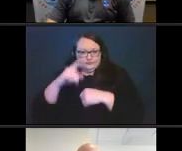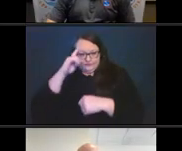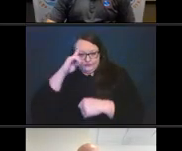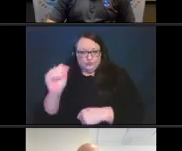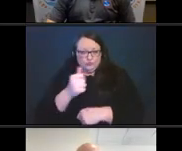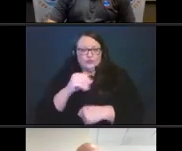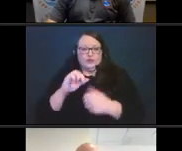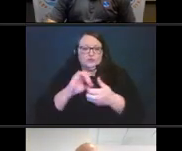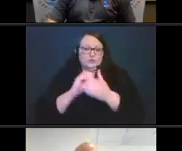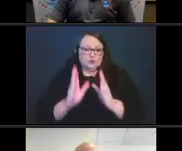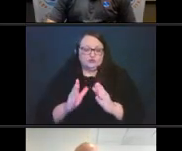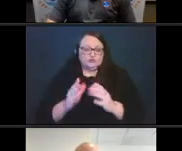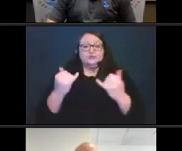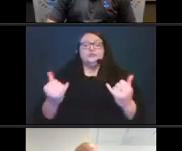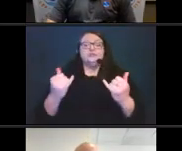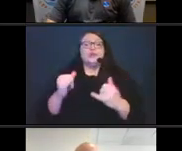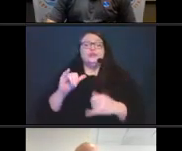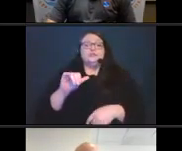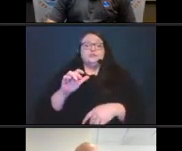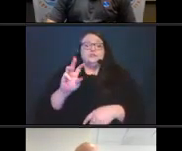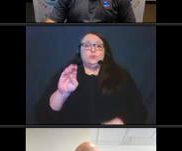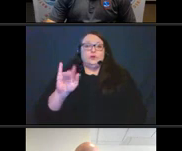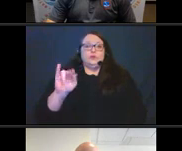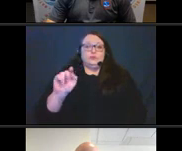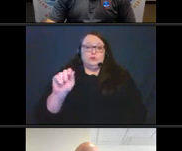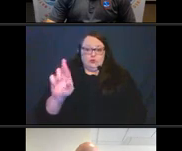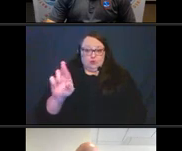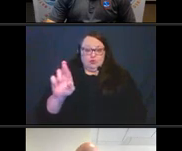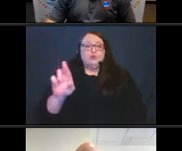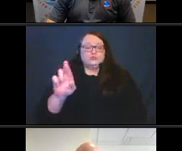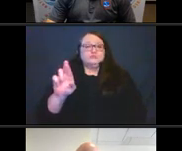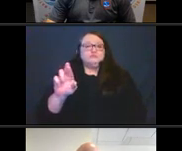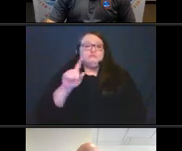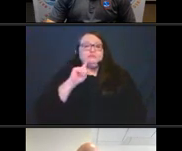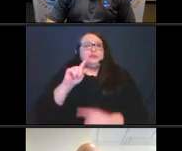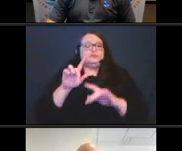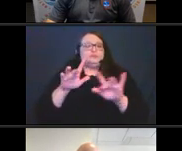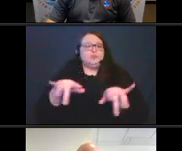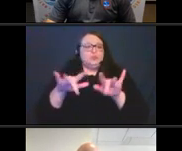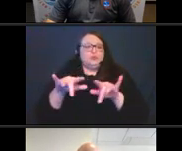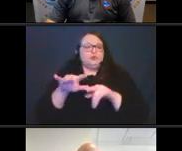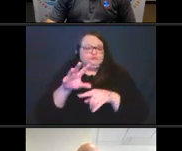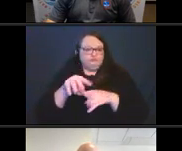Today's webinar is being recorded, and by attending you consent to the recording of